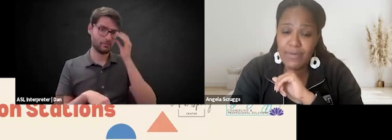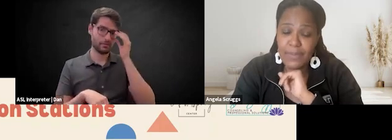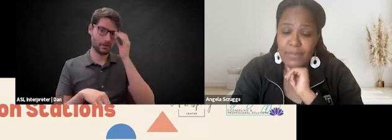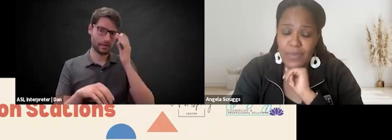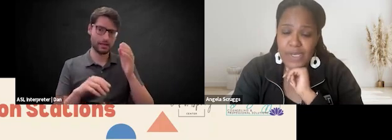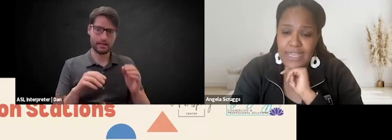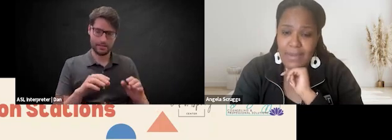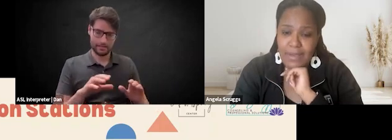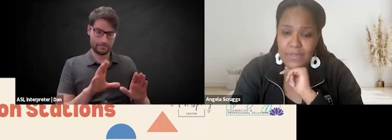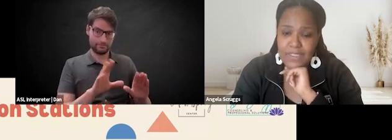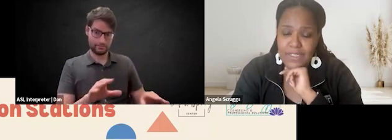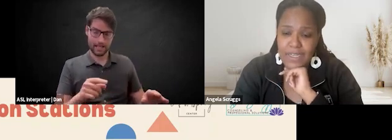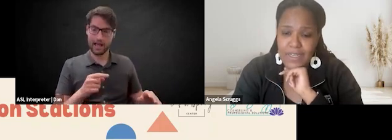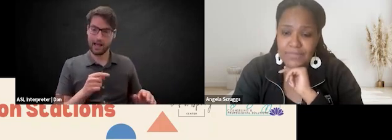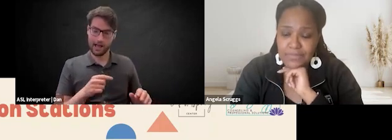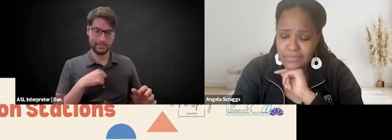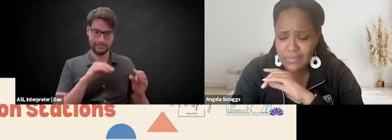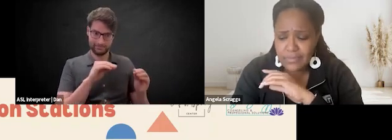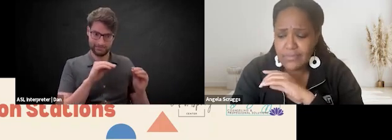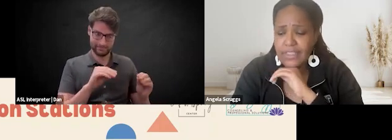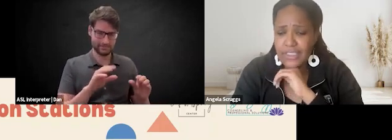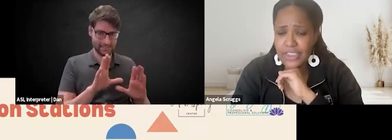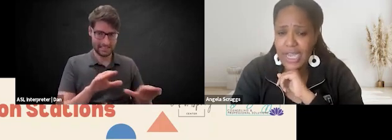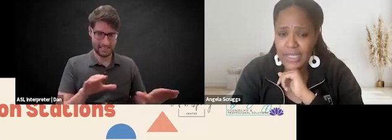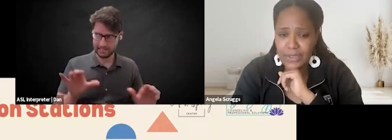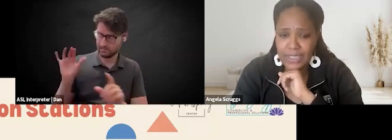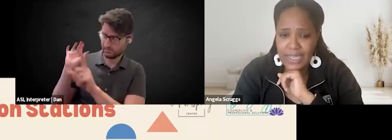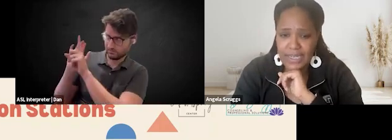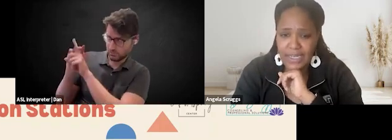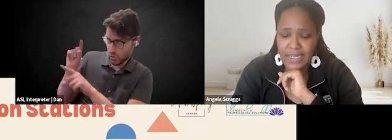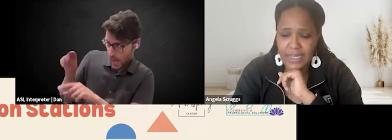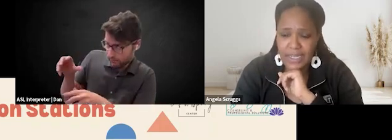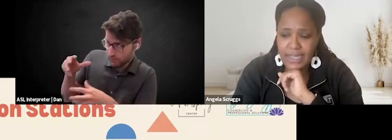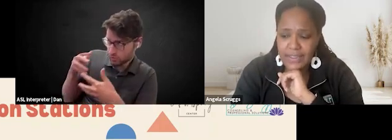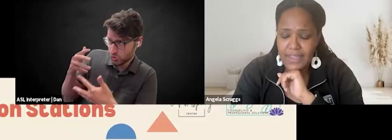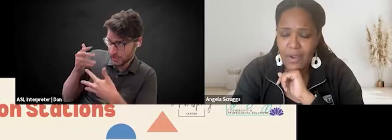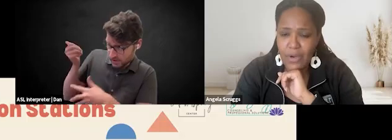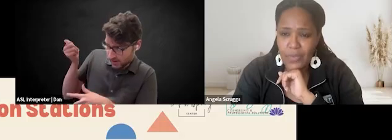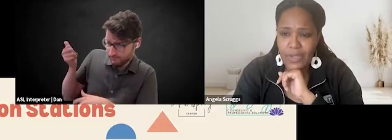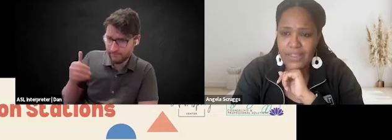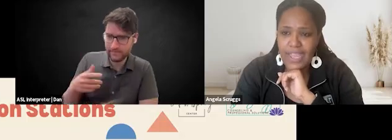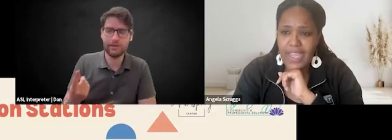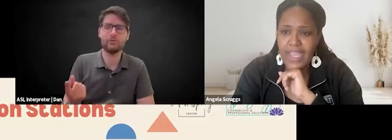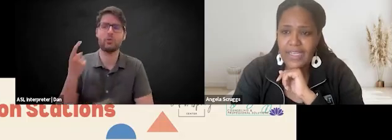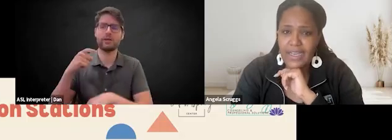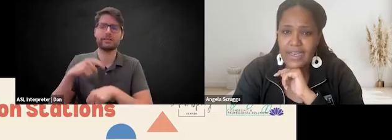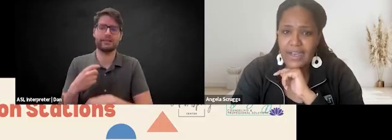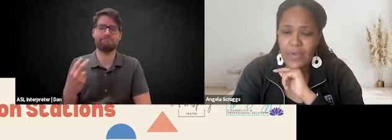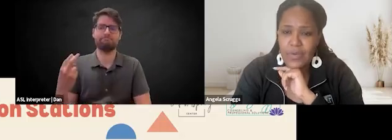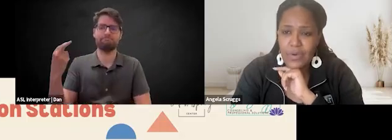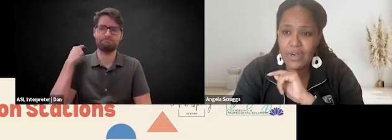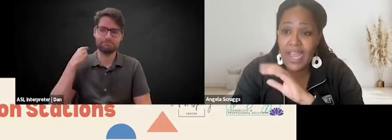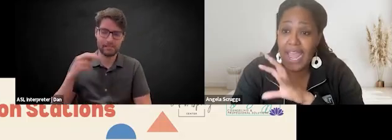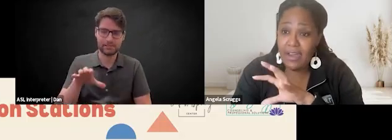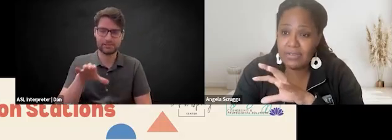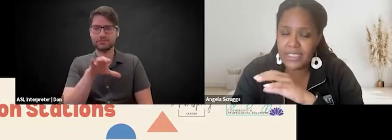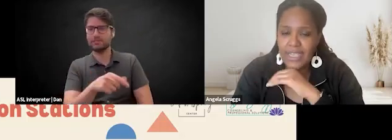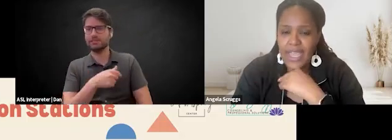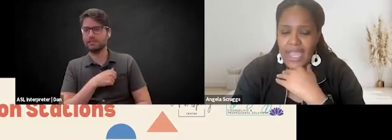I remember one time, I was with a, um... a child that, uh... that I work with, and, uh... we were out,